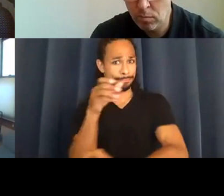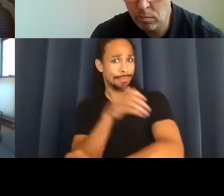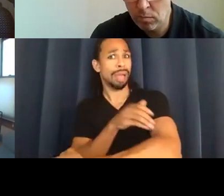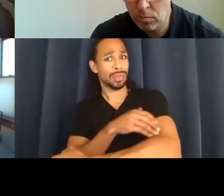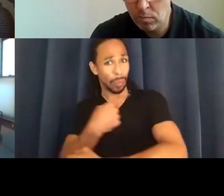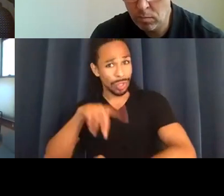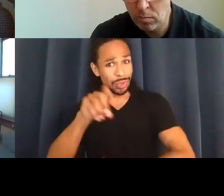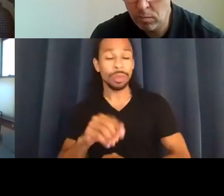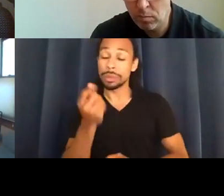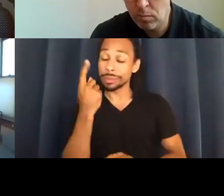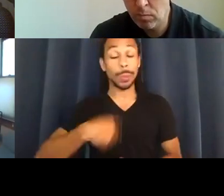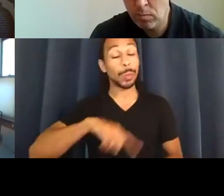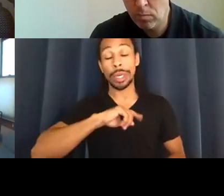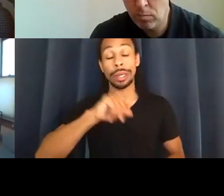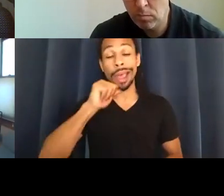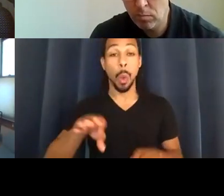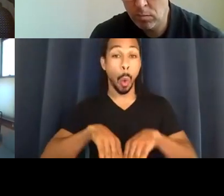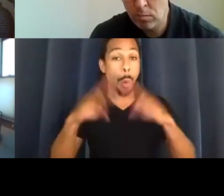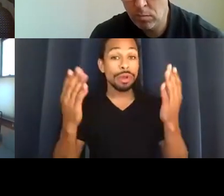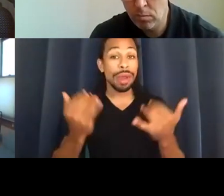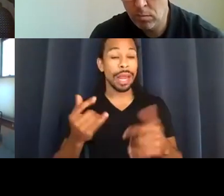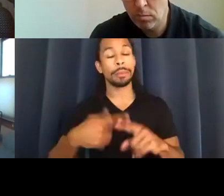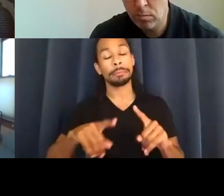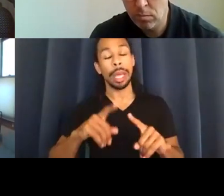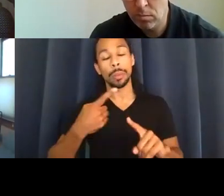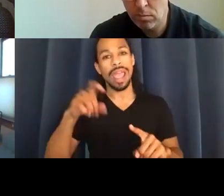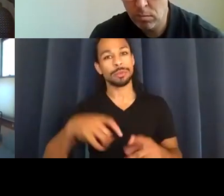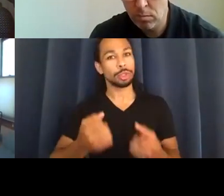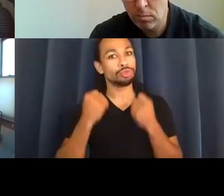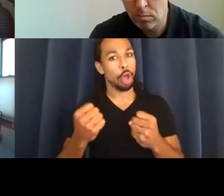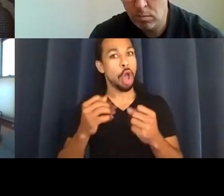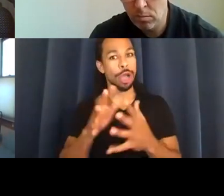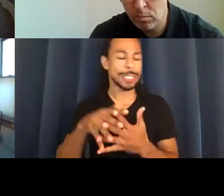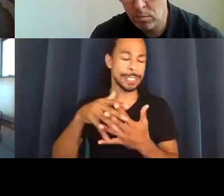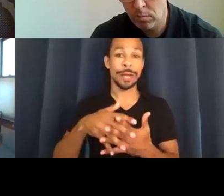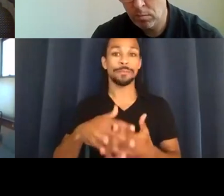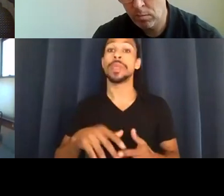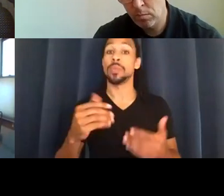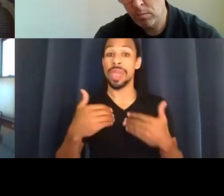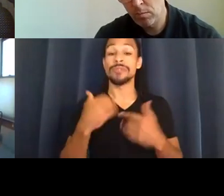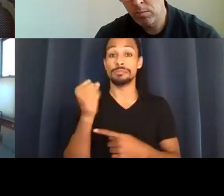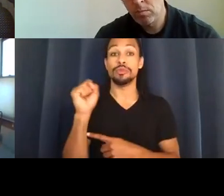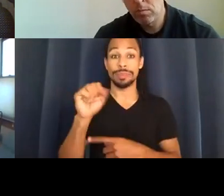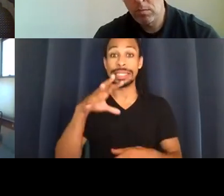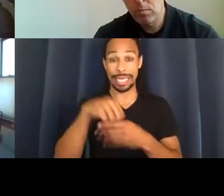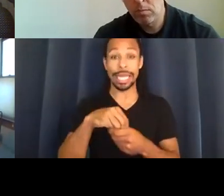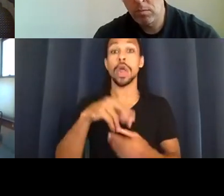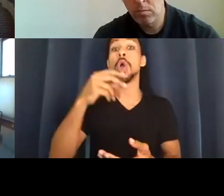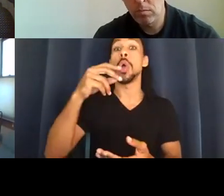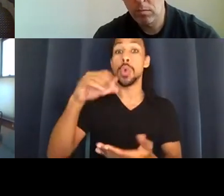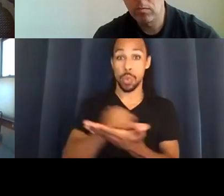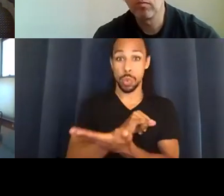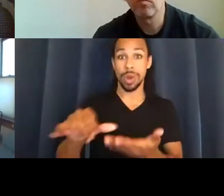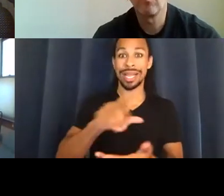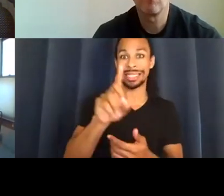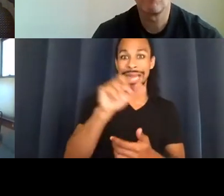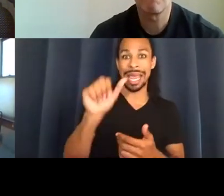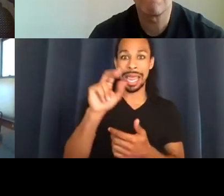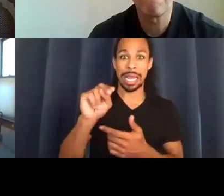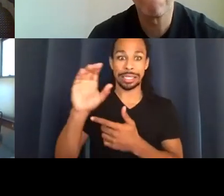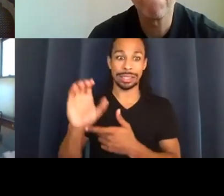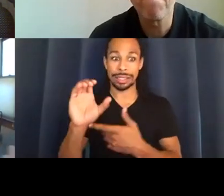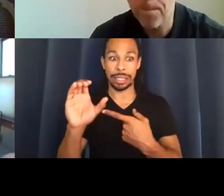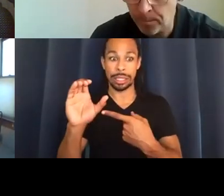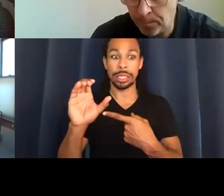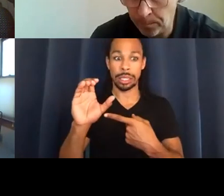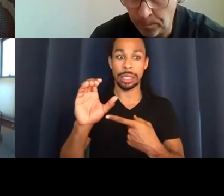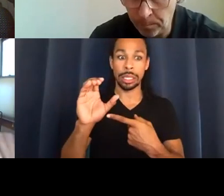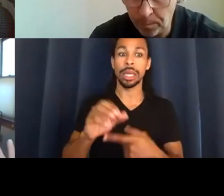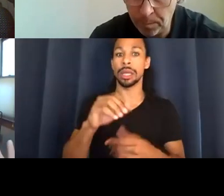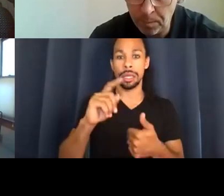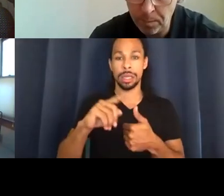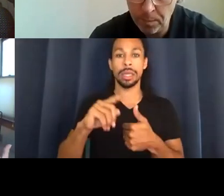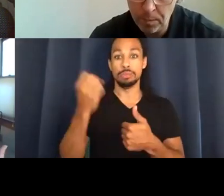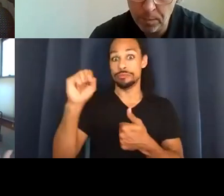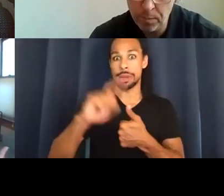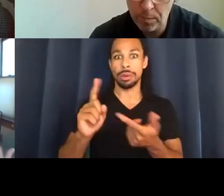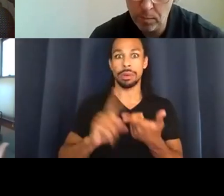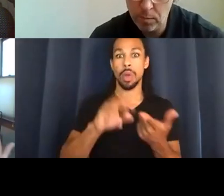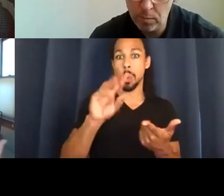do this. There are movements in New York, the DANC, the WAGE folks, I think we're at a moment